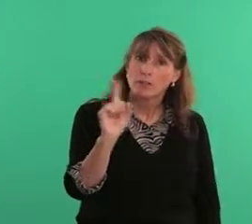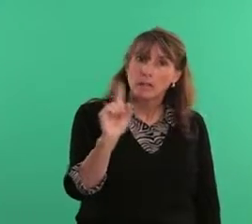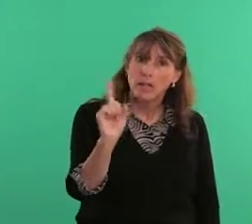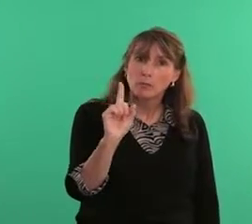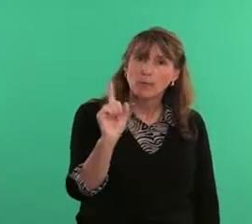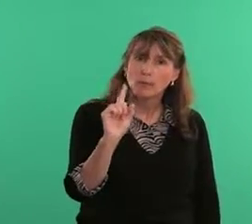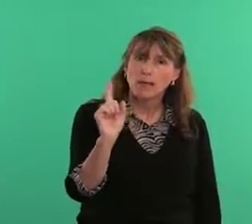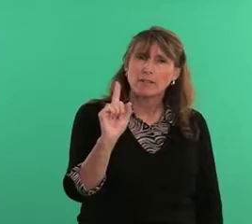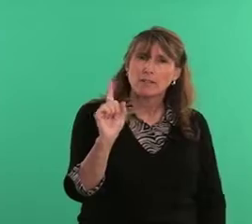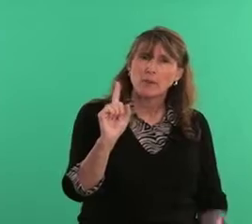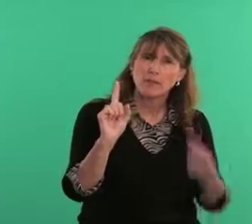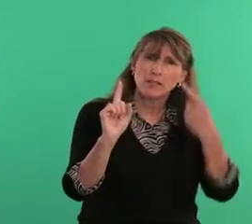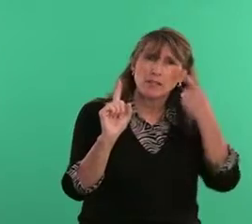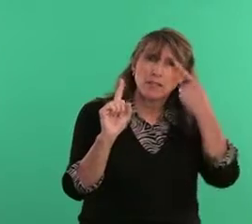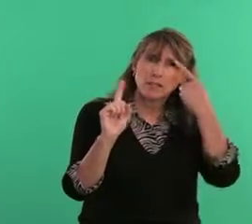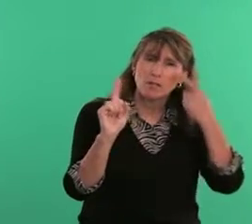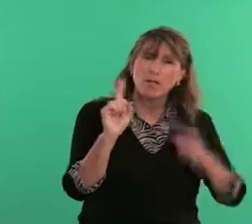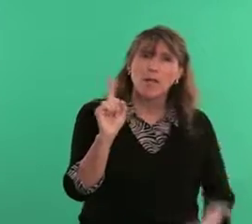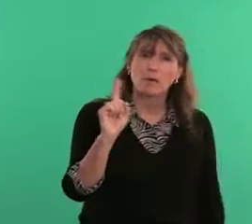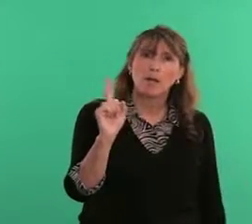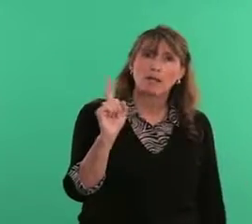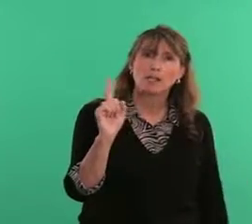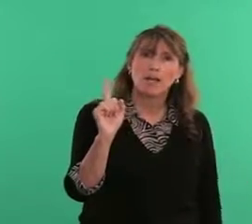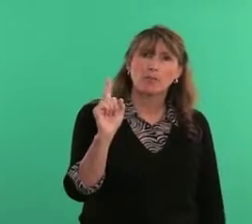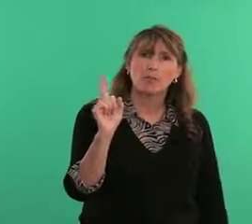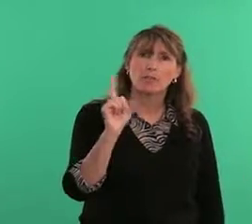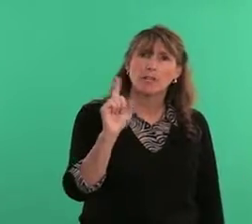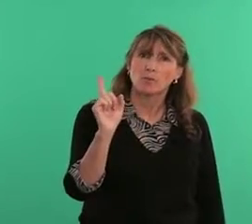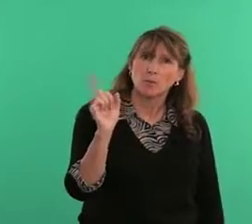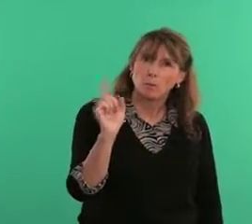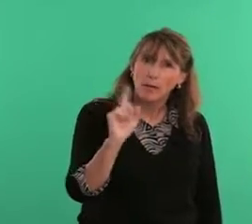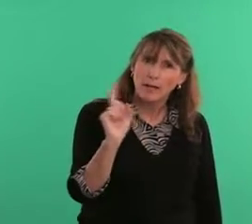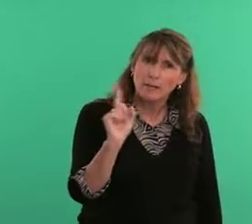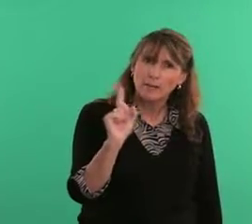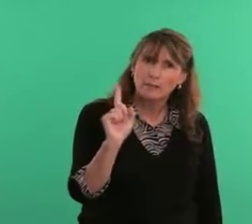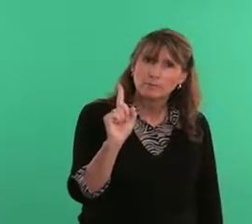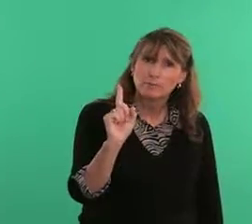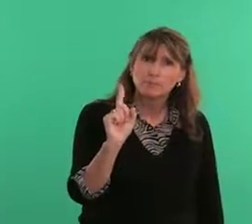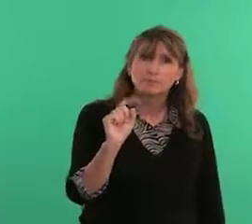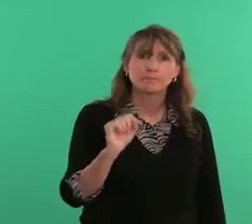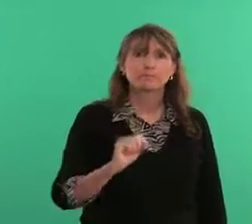and wiggle it back and forth, again eyebrows down say, "where?"